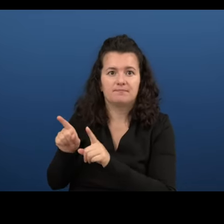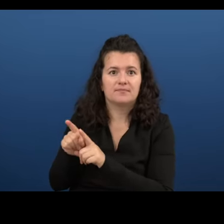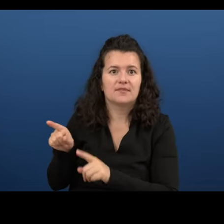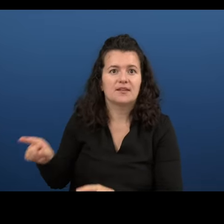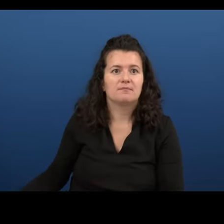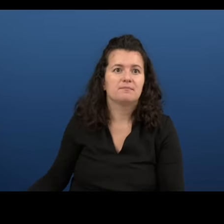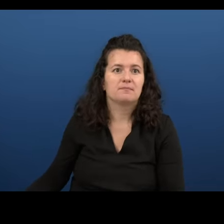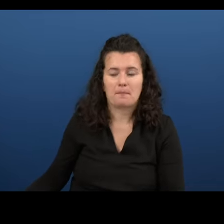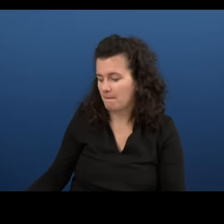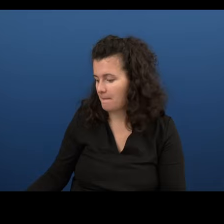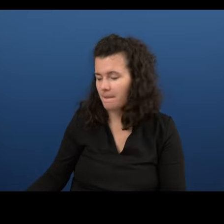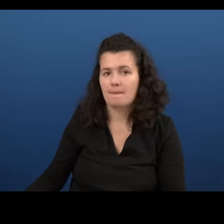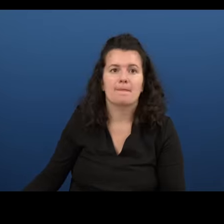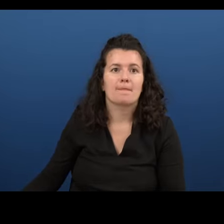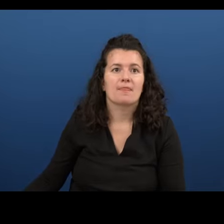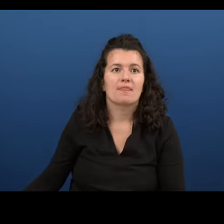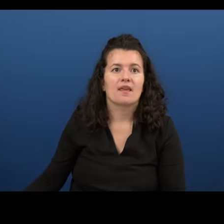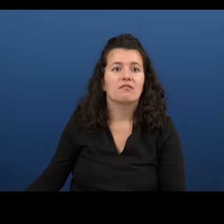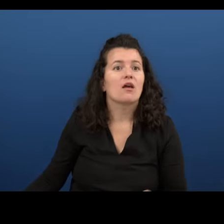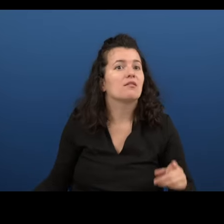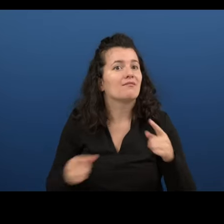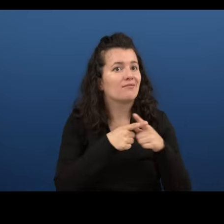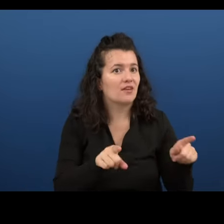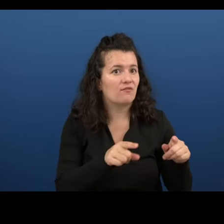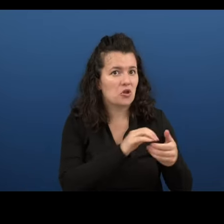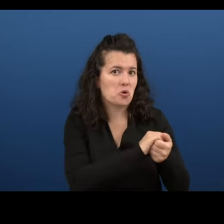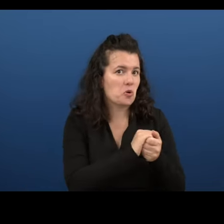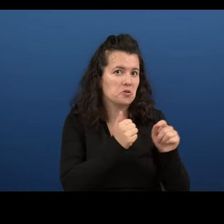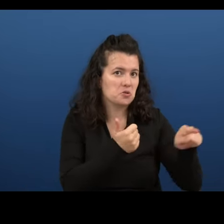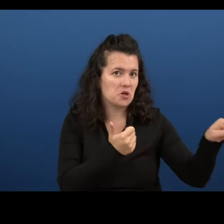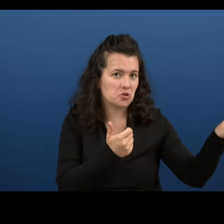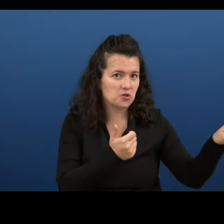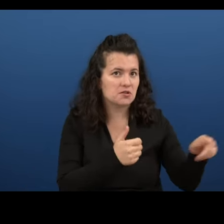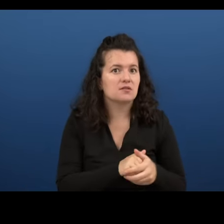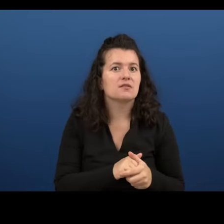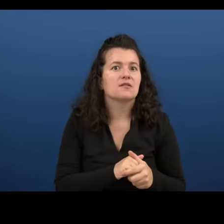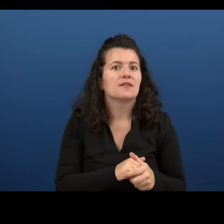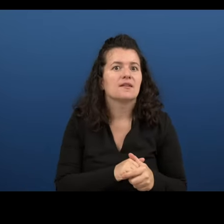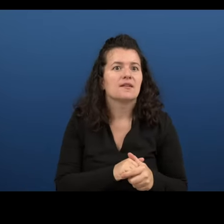11:30:35 And then multinational enterprises, and then followed by smaller companies 5%